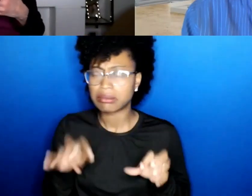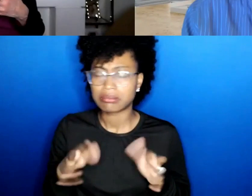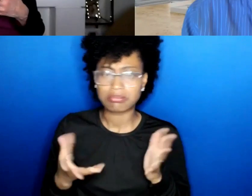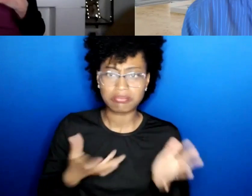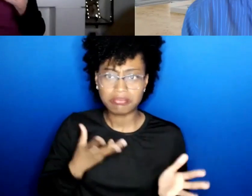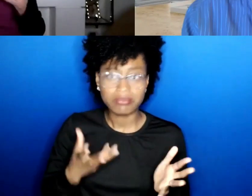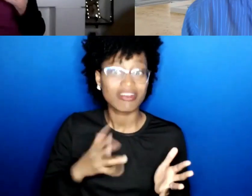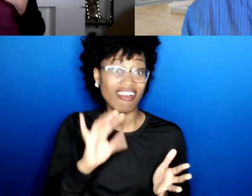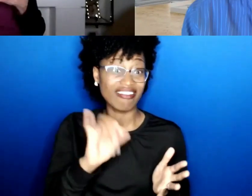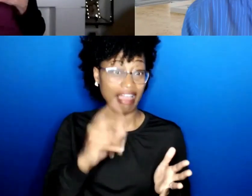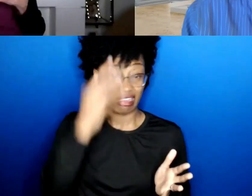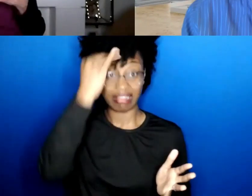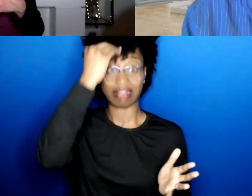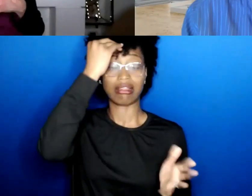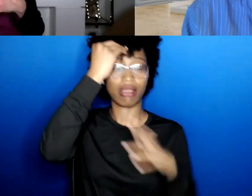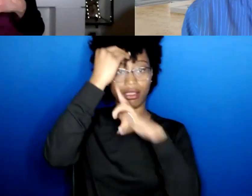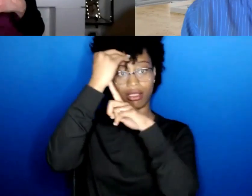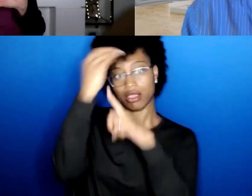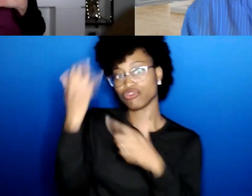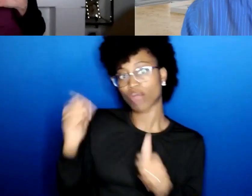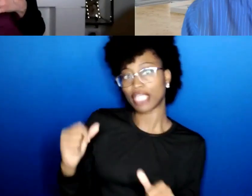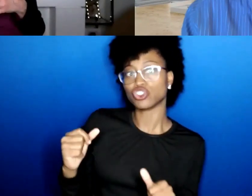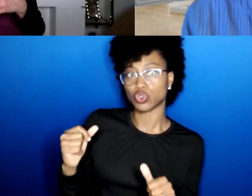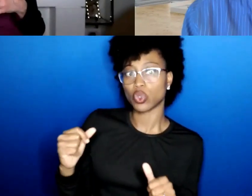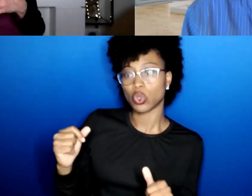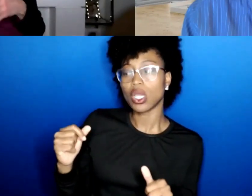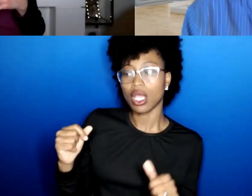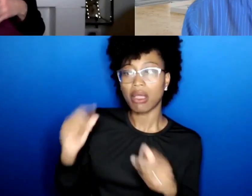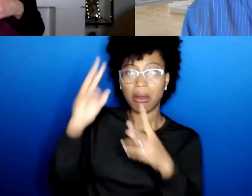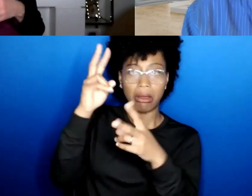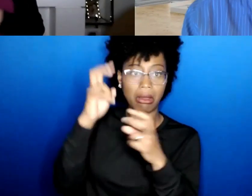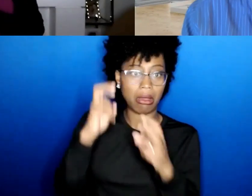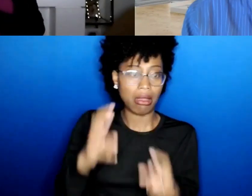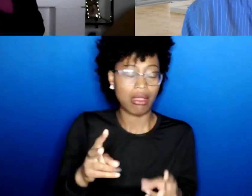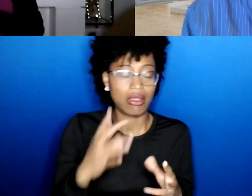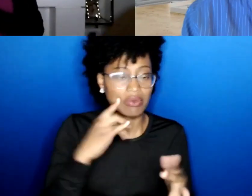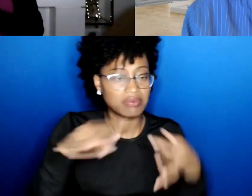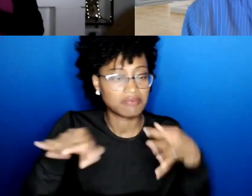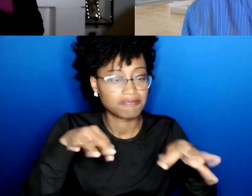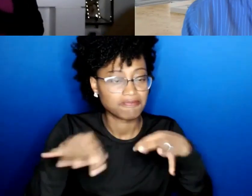come 06:24:54 , in particular here to learn about